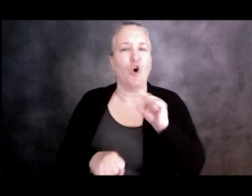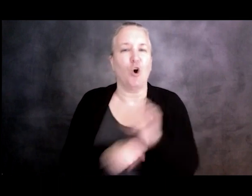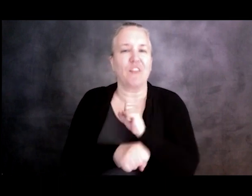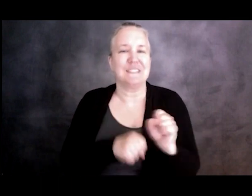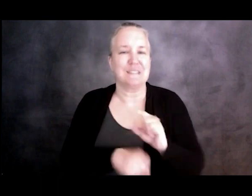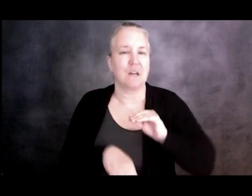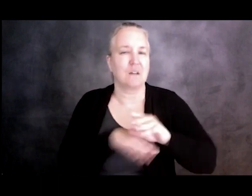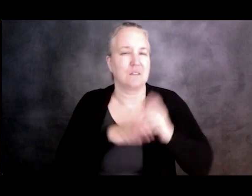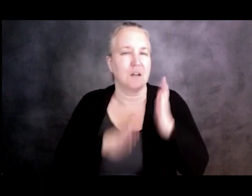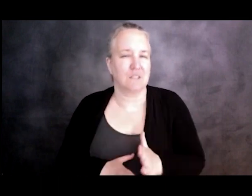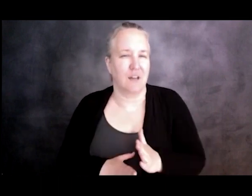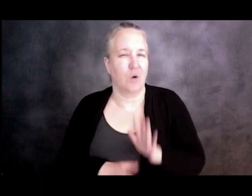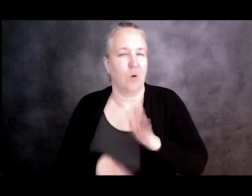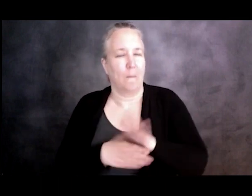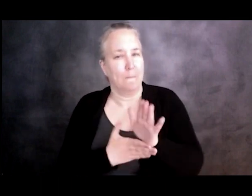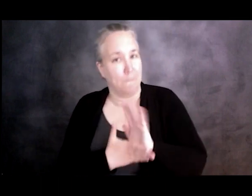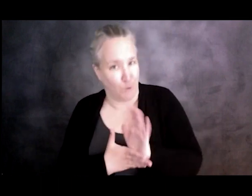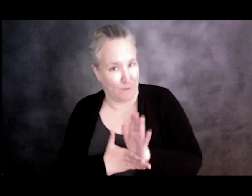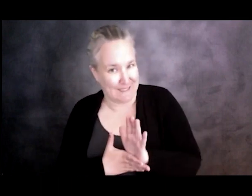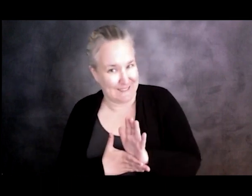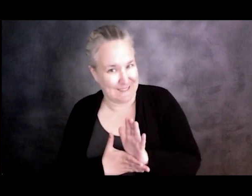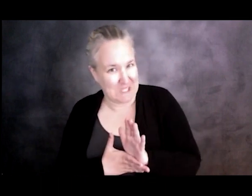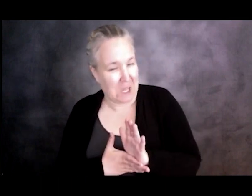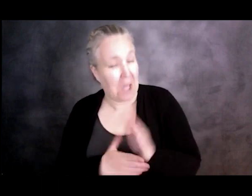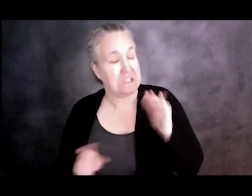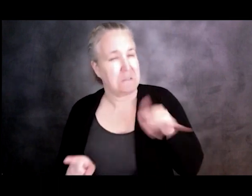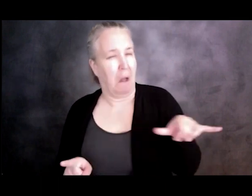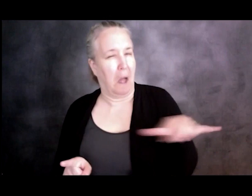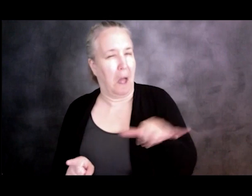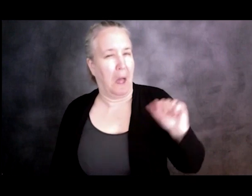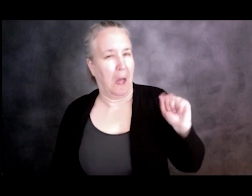on the making of a movie that looks suspiciously like Apocalypse Now.